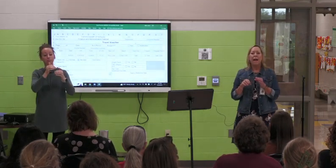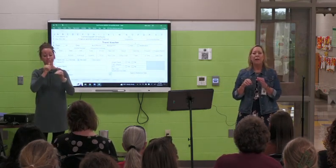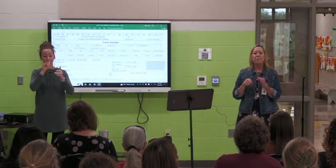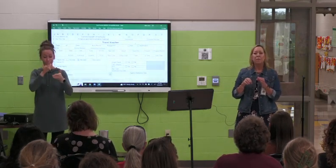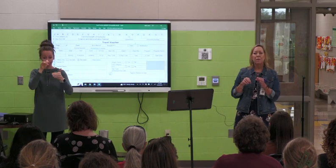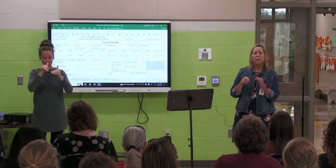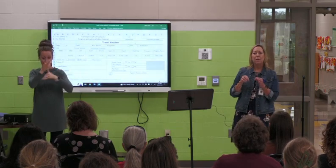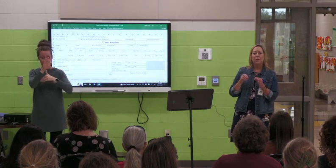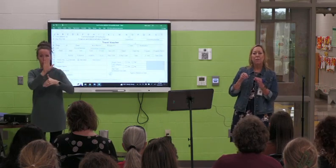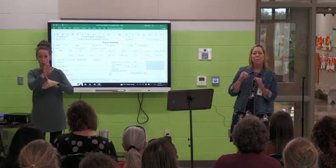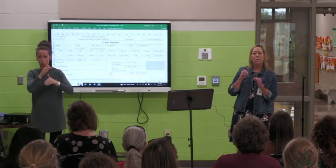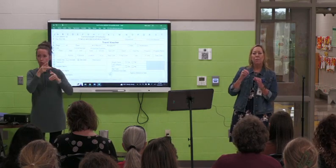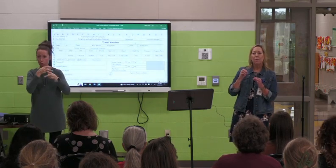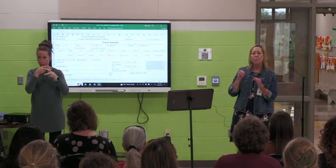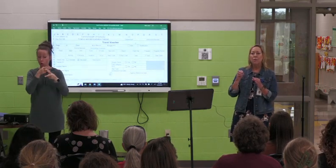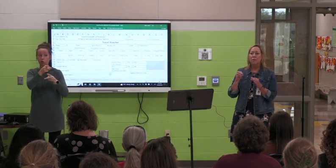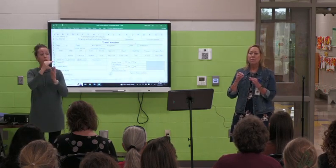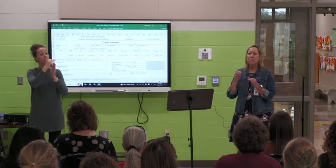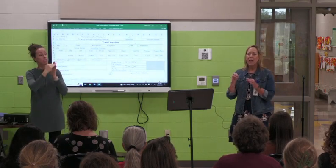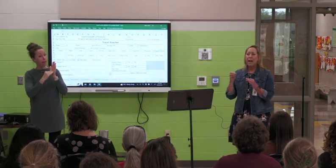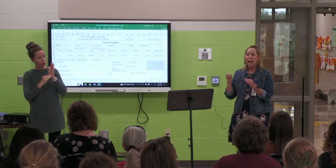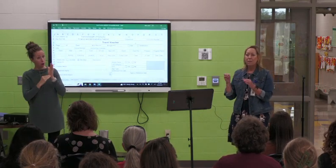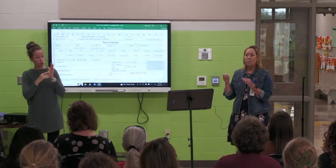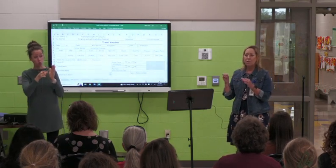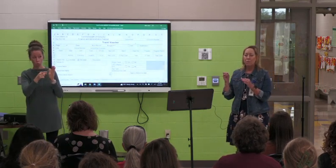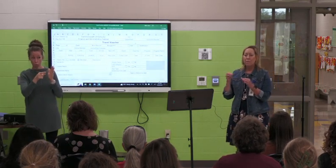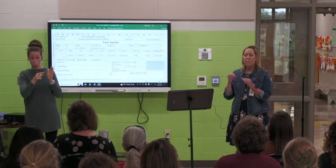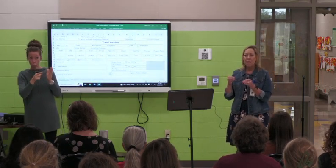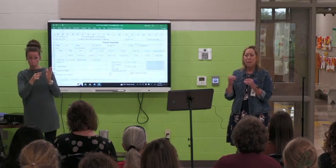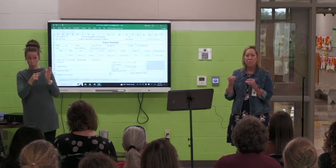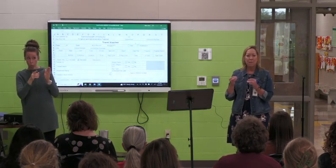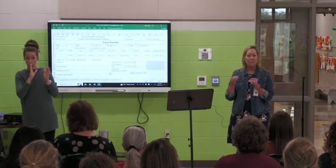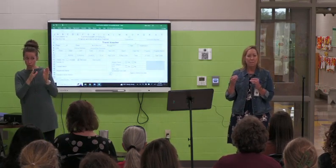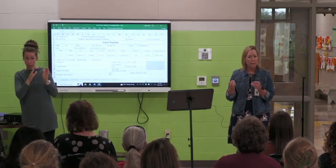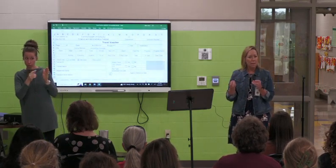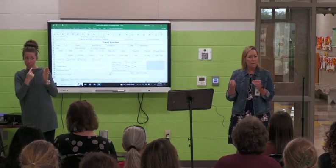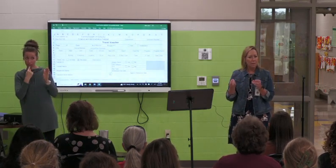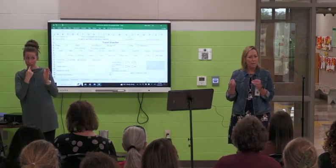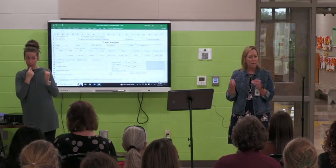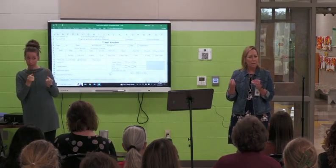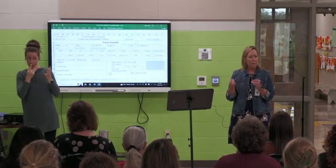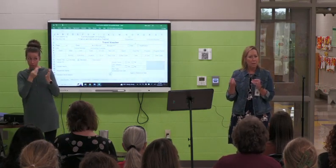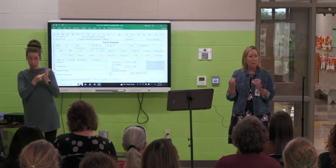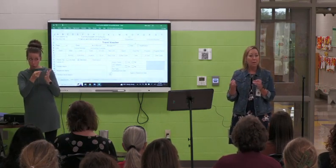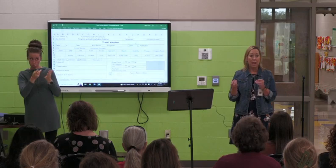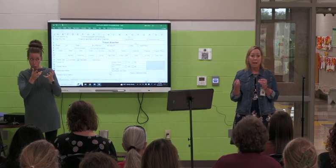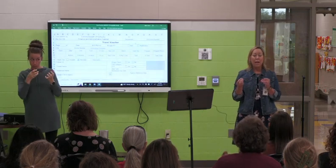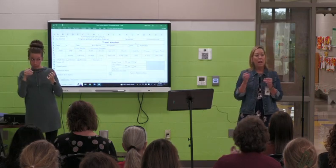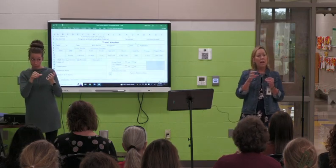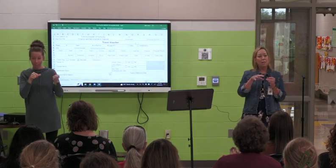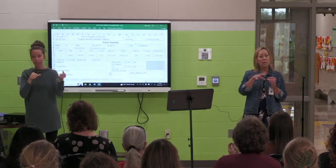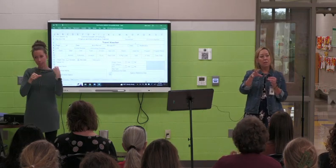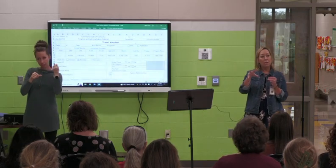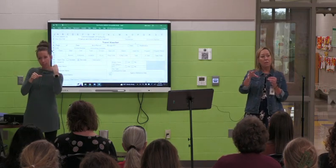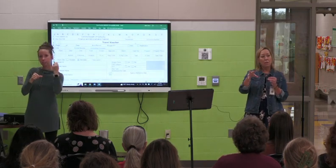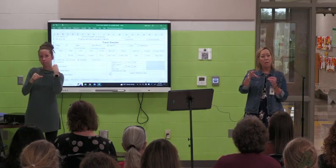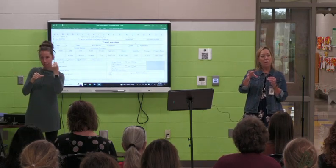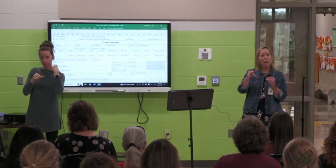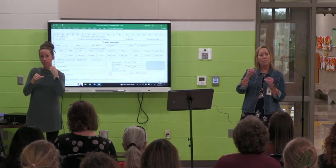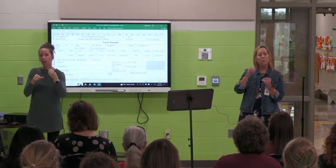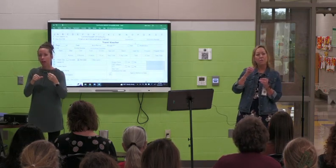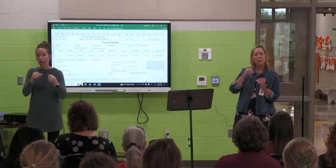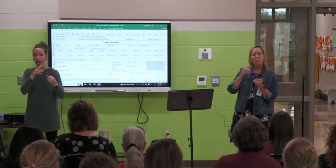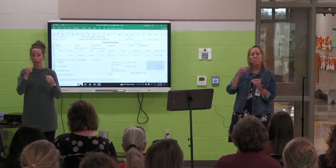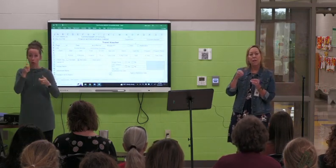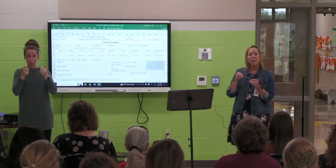out do you say how what money you want to spend yes okay and so okay and when you say what money